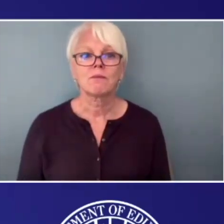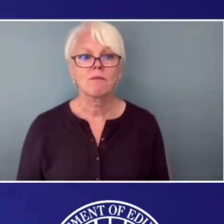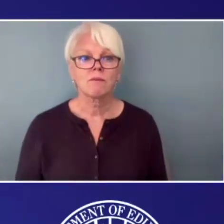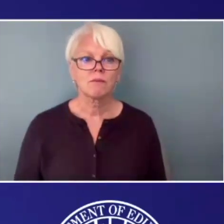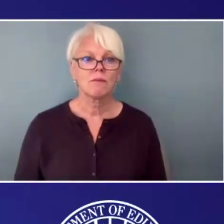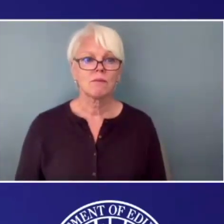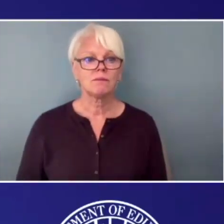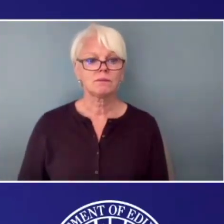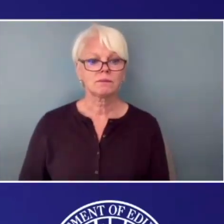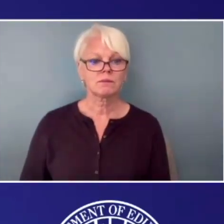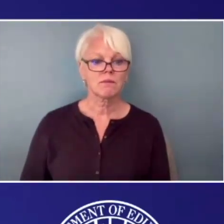This was answered.